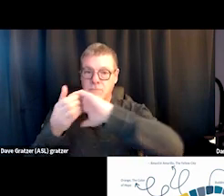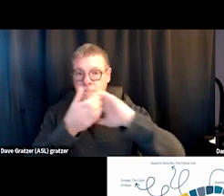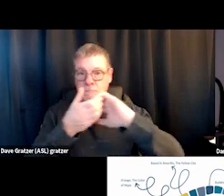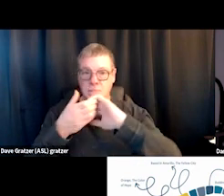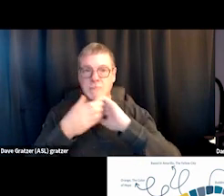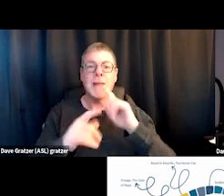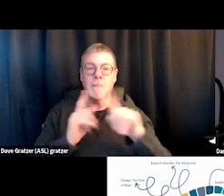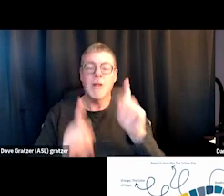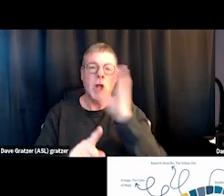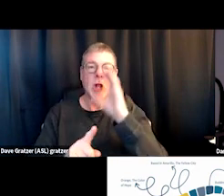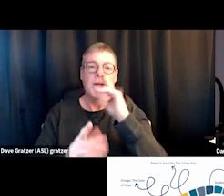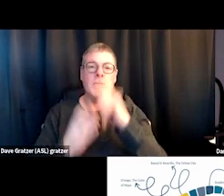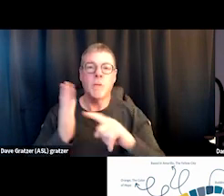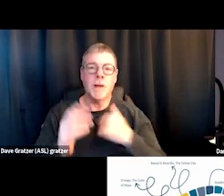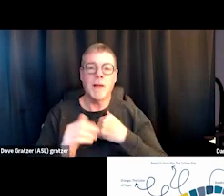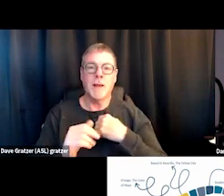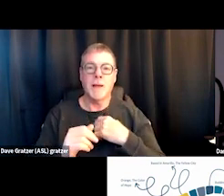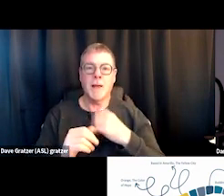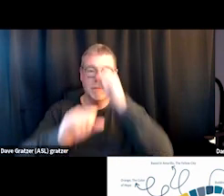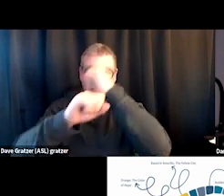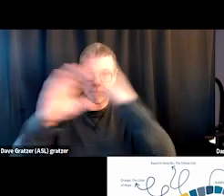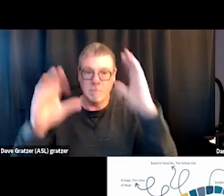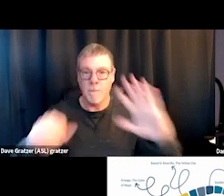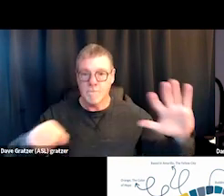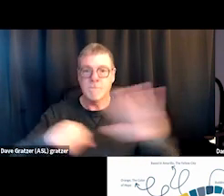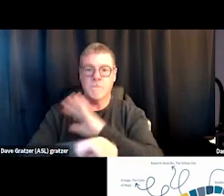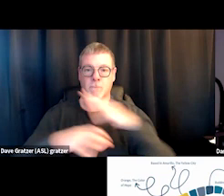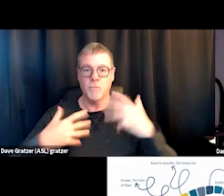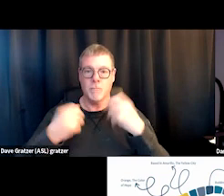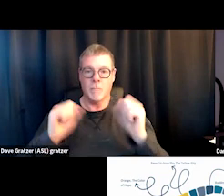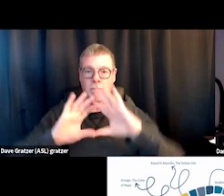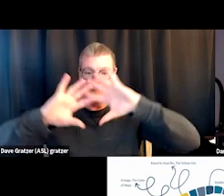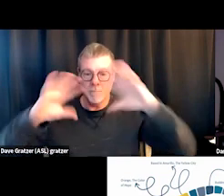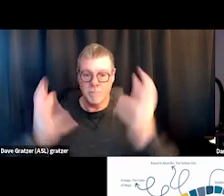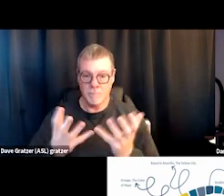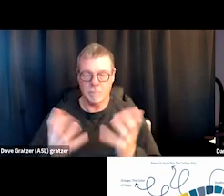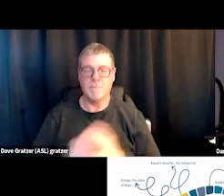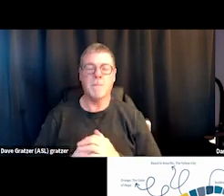that could provide what I was imagining as whole health, we've heard, you know,